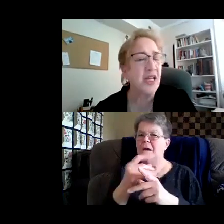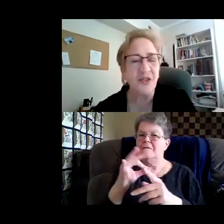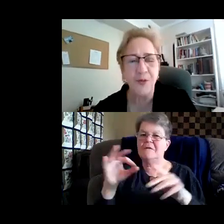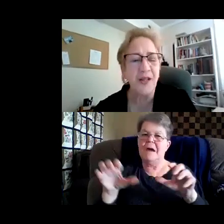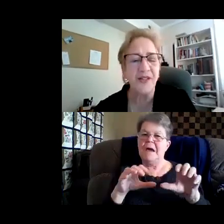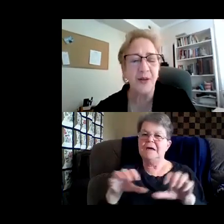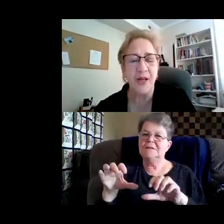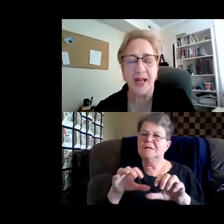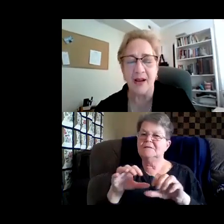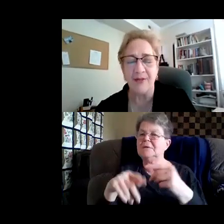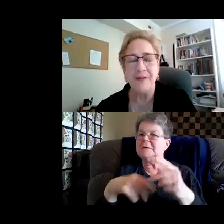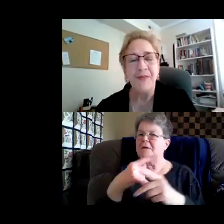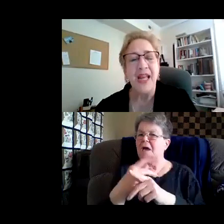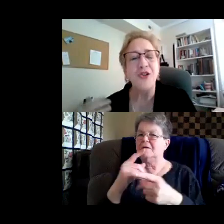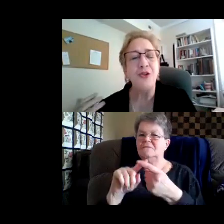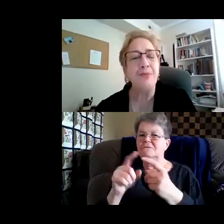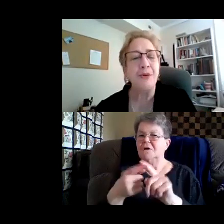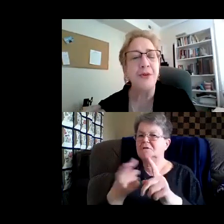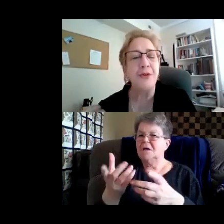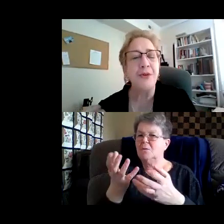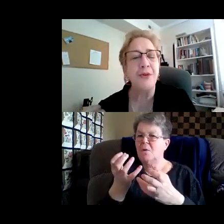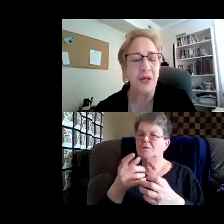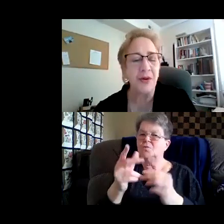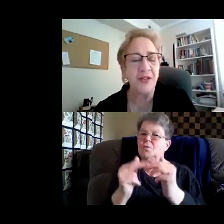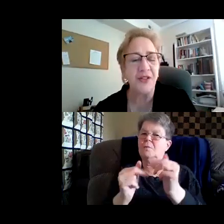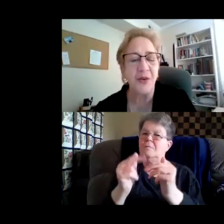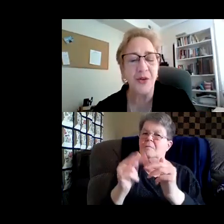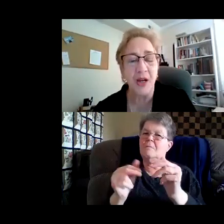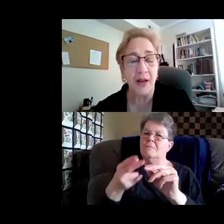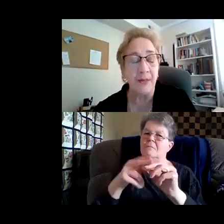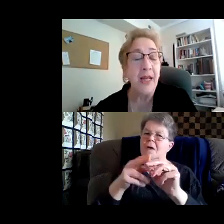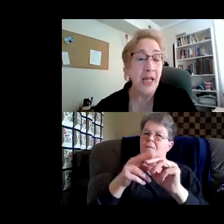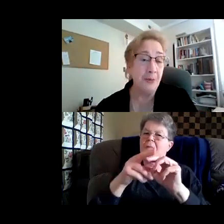what kinds of friends they want to have, and you build on those experiences over time,